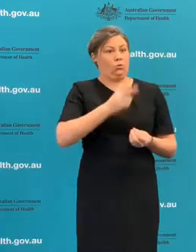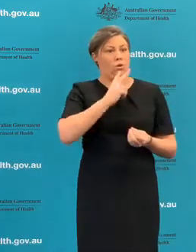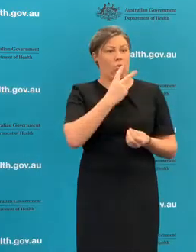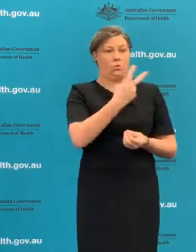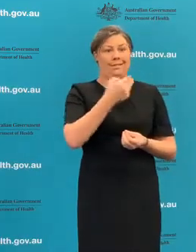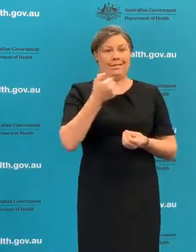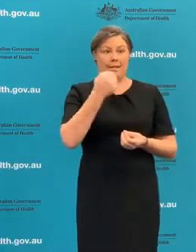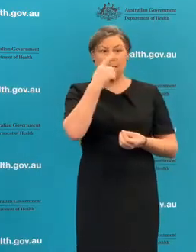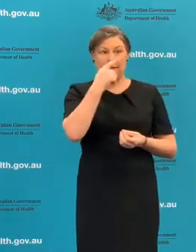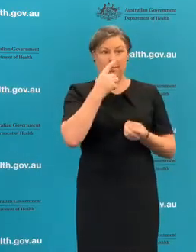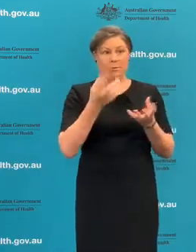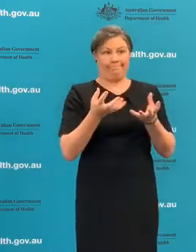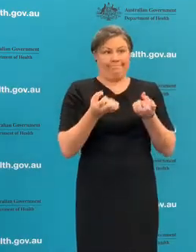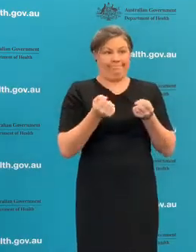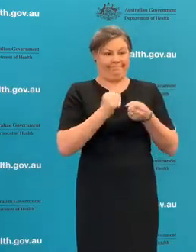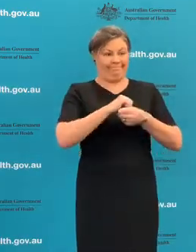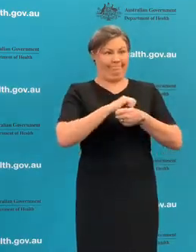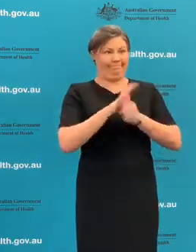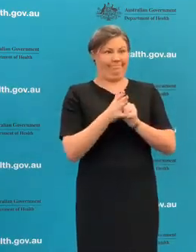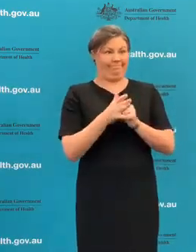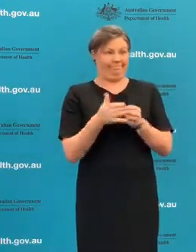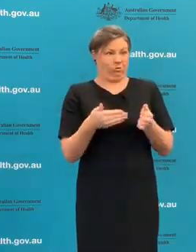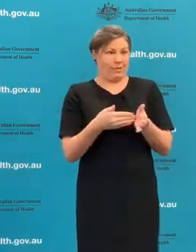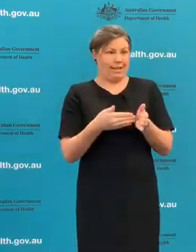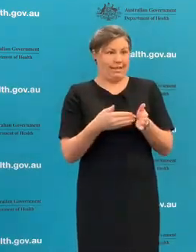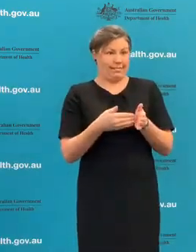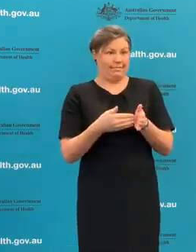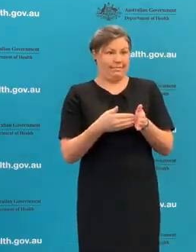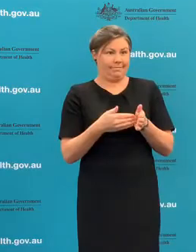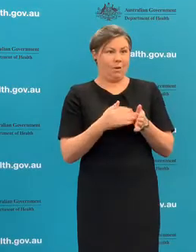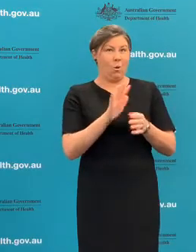have been diagnosed as new cases of COVID-19 in Australia.